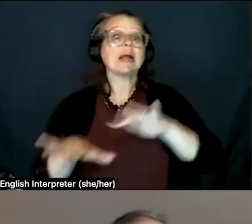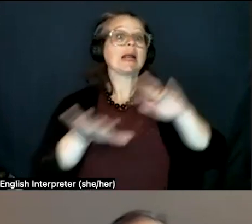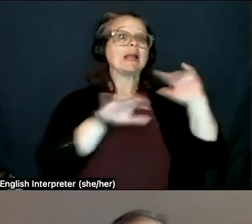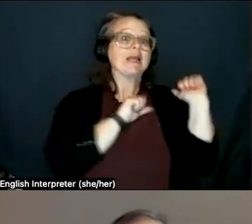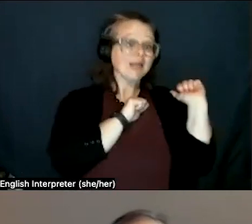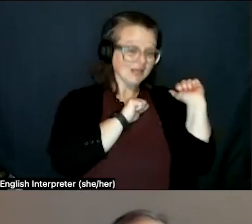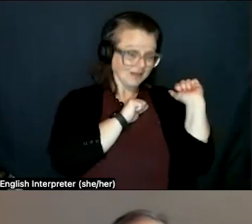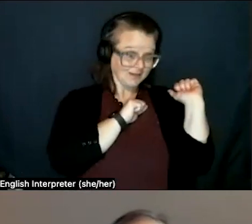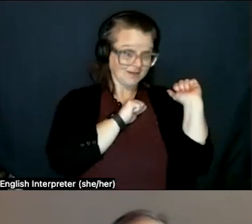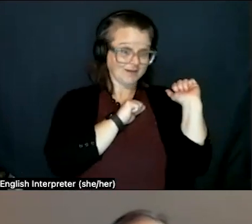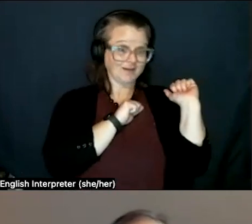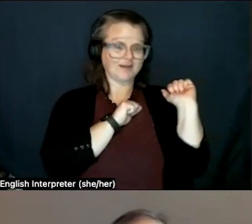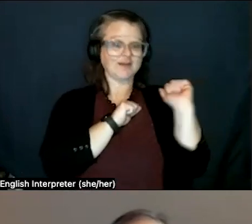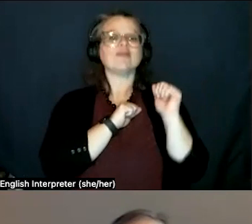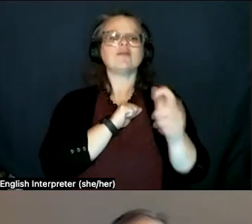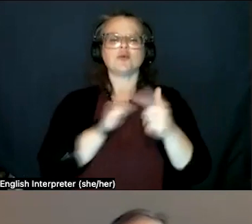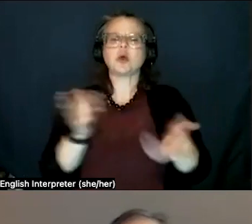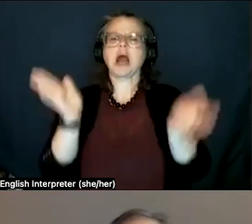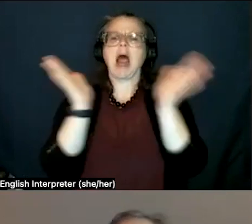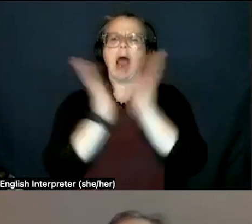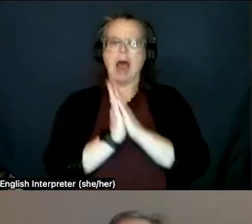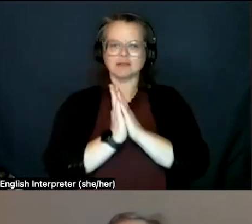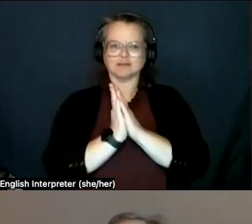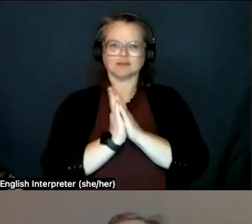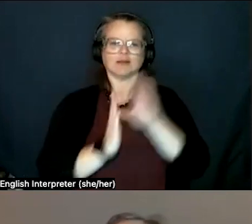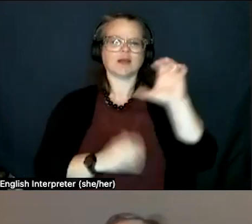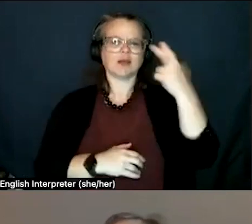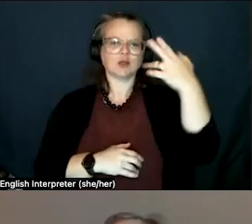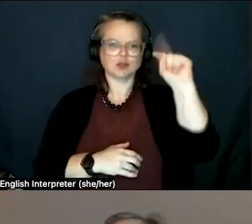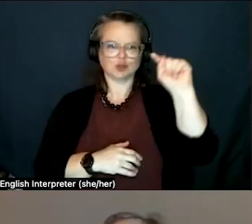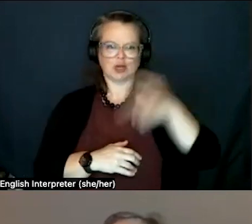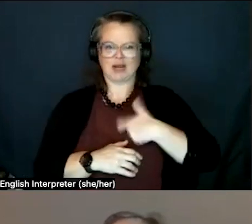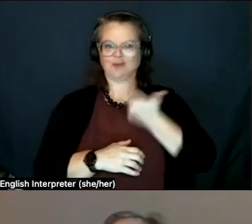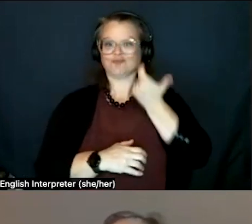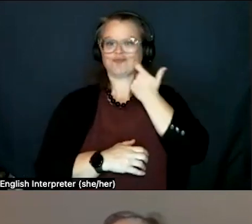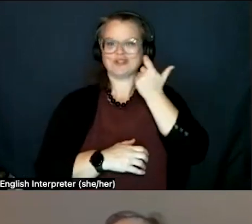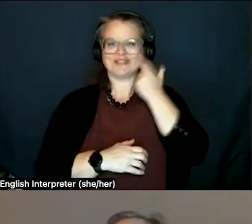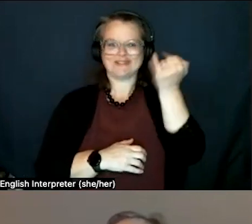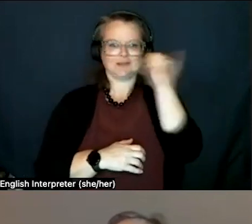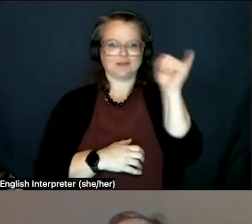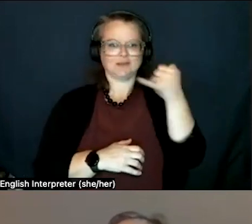on our session today. We're going to drop a link to a survey in the chat. We'd love